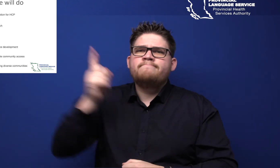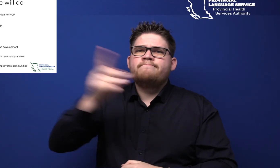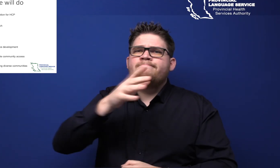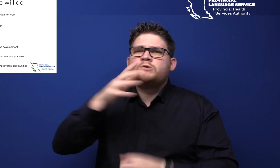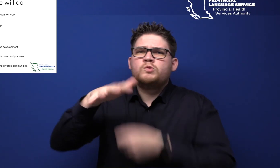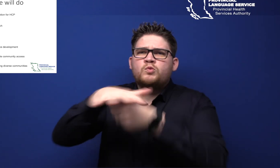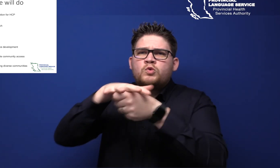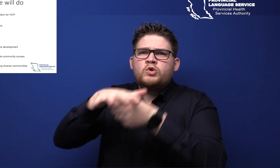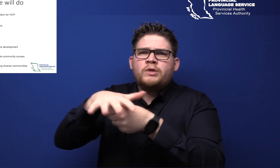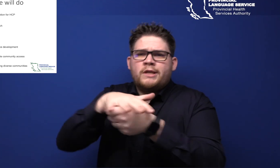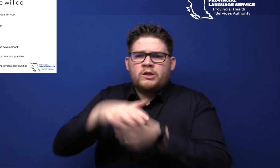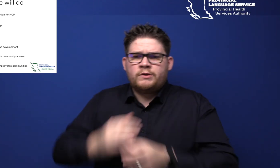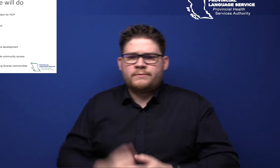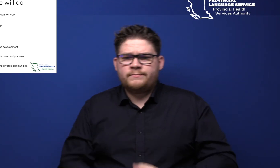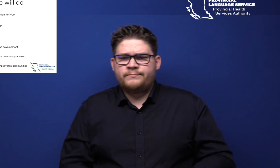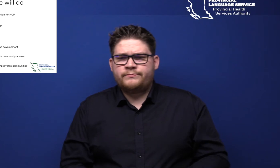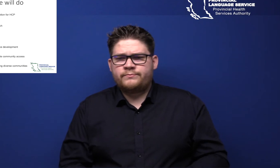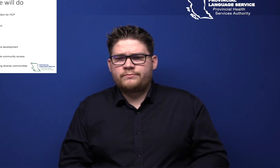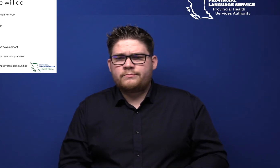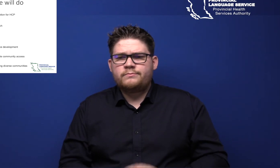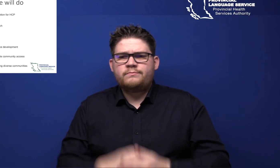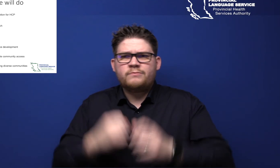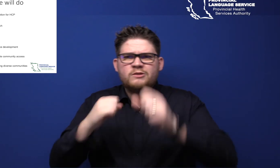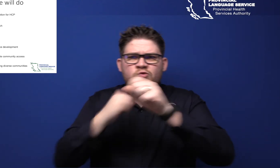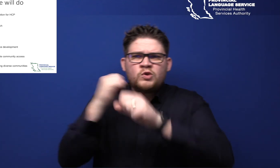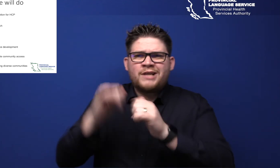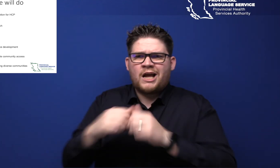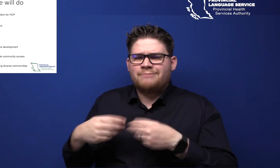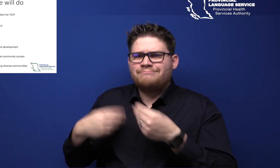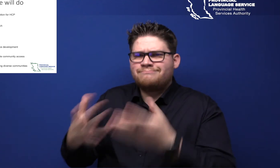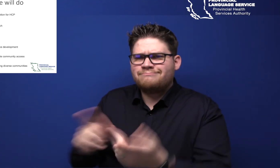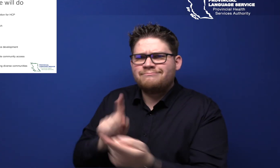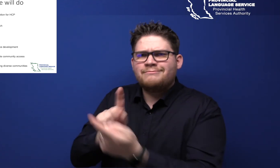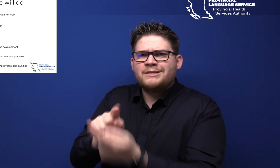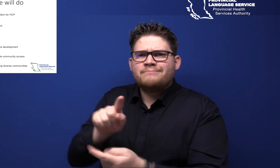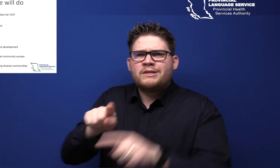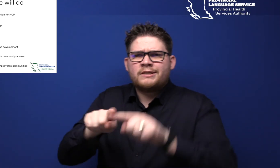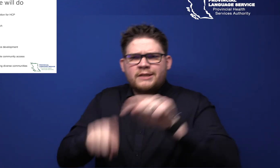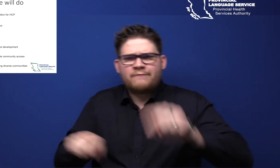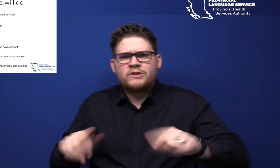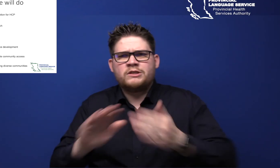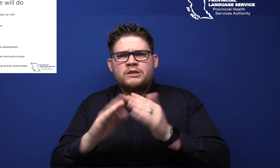CREATING STRATEGIES TO PROVIDE ACCESS IN REMOTE COMMUNITIES.